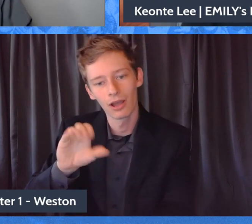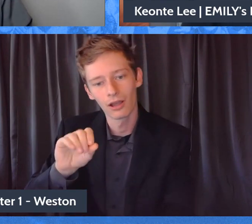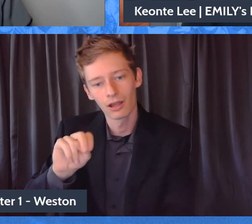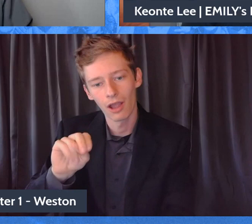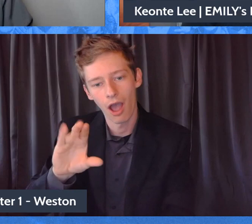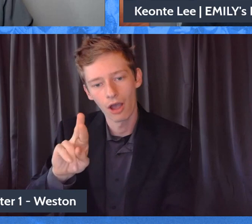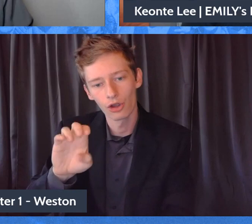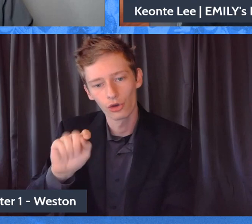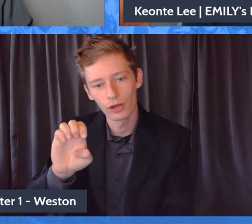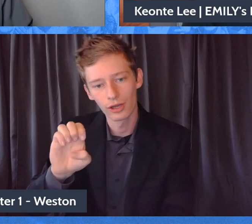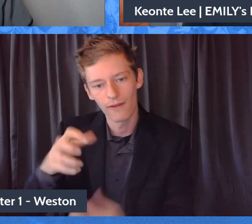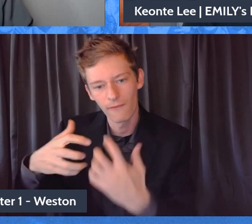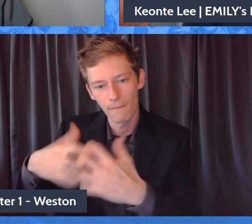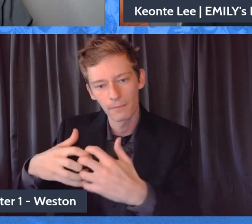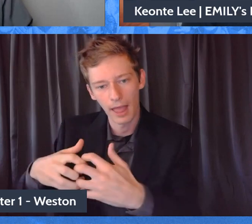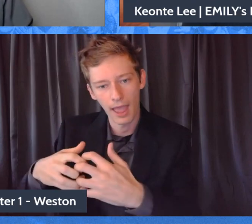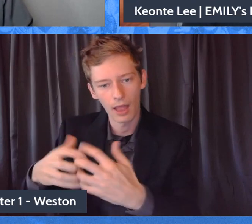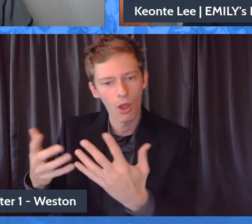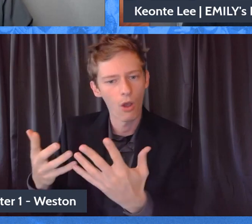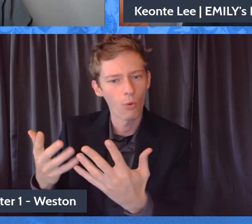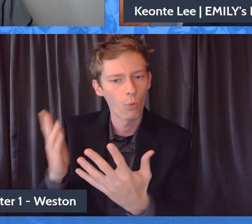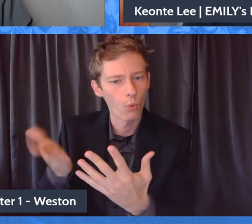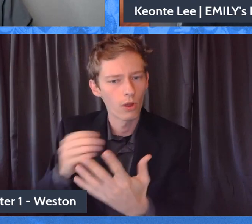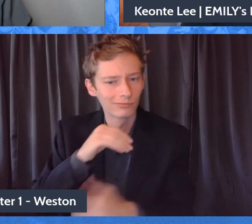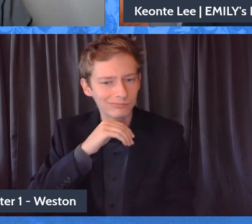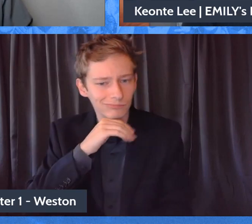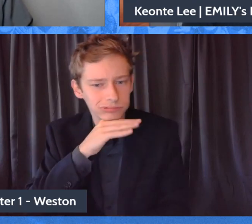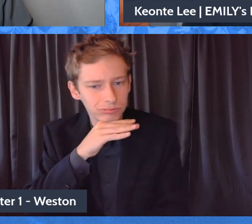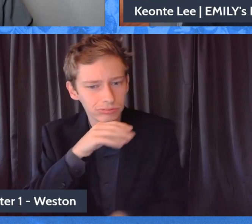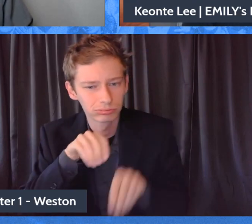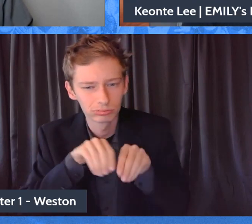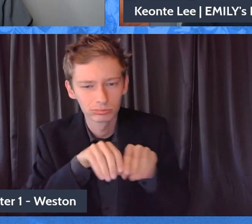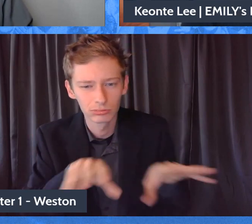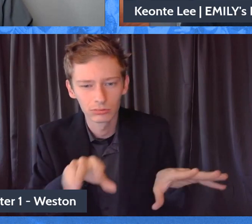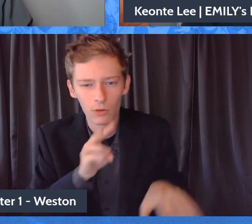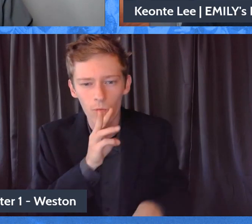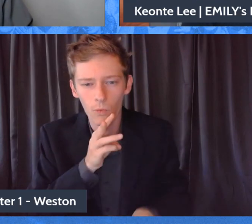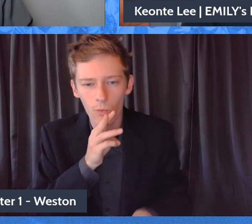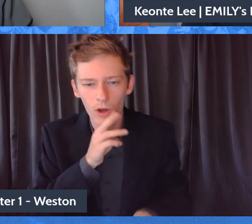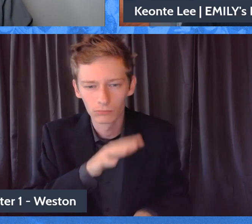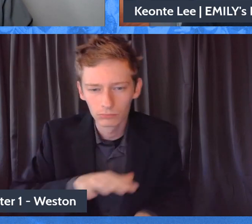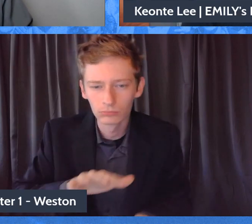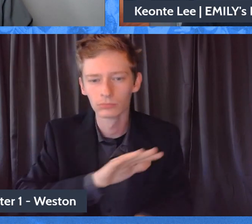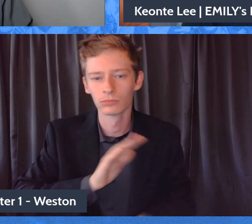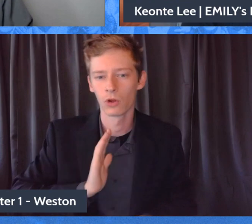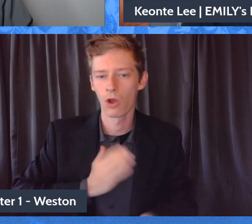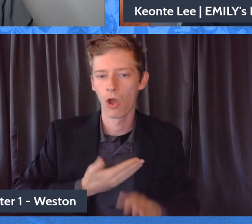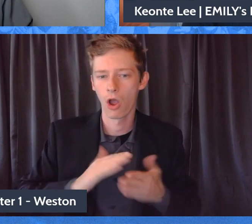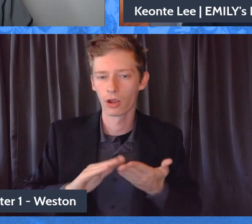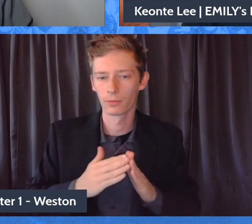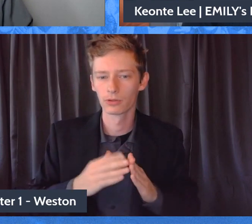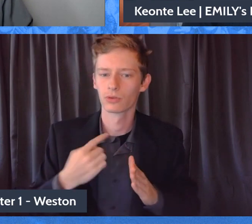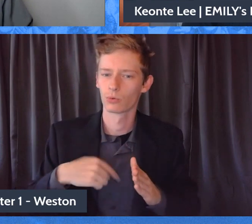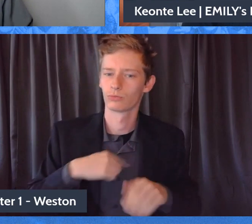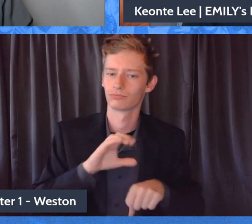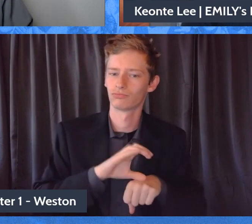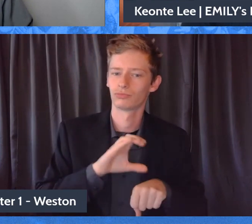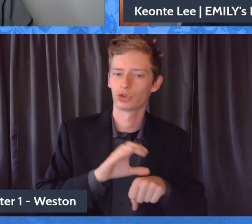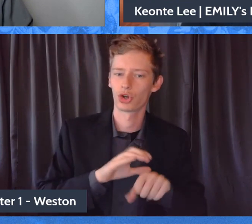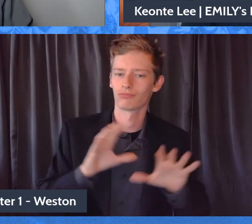and these were working class black and brown women. And I think that their demonstrated courage and resilience